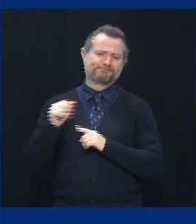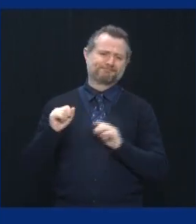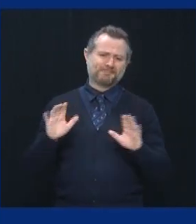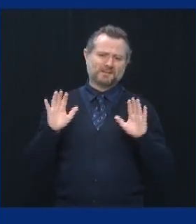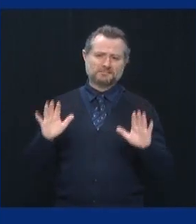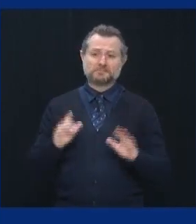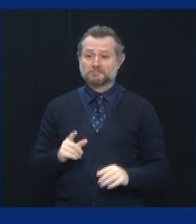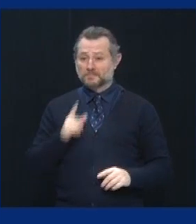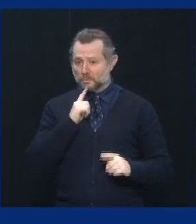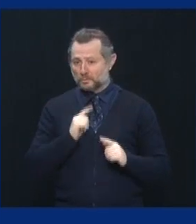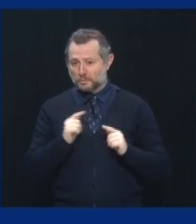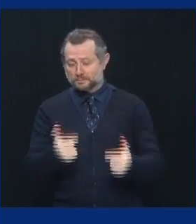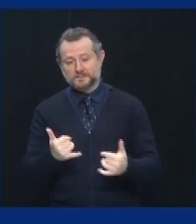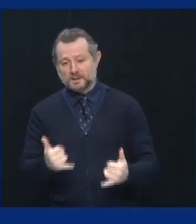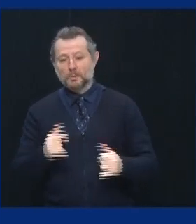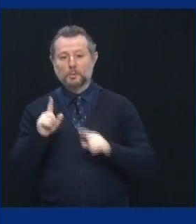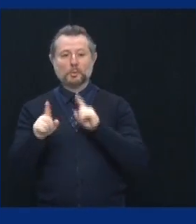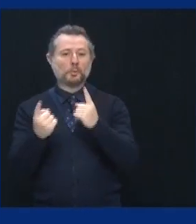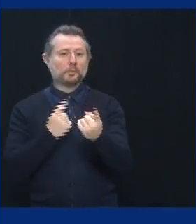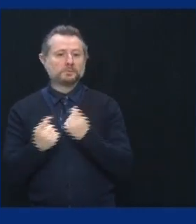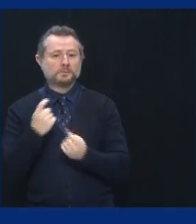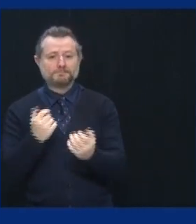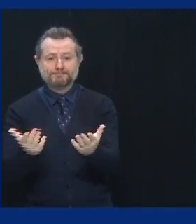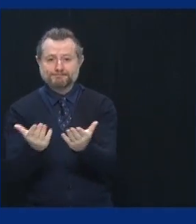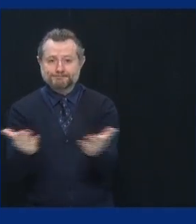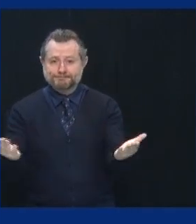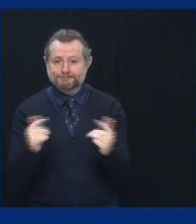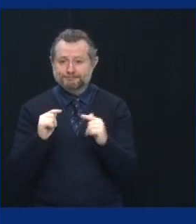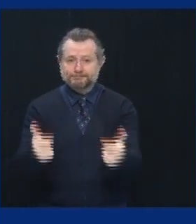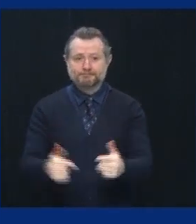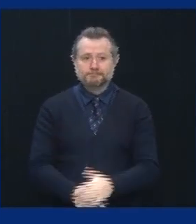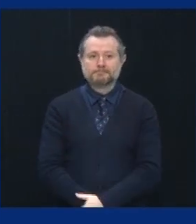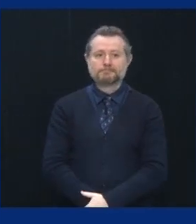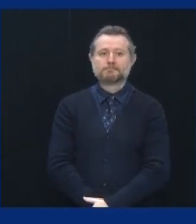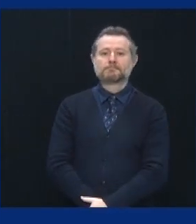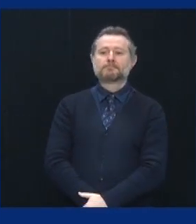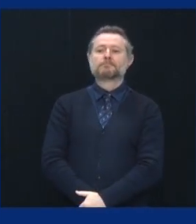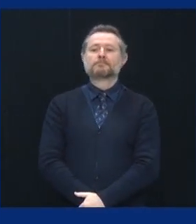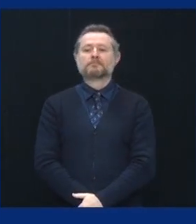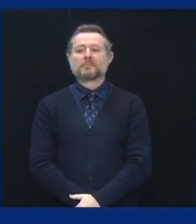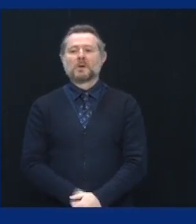WASHINGTON, AND NOBODY CAN MAKE THINGS HAPPEN LIKE CONGRESS MEMBER CLARK.